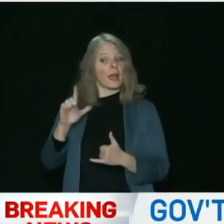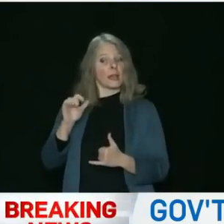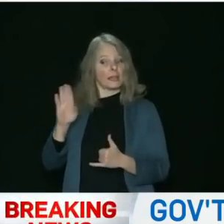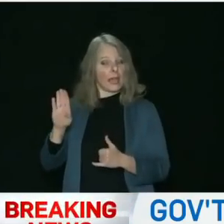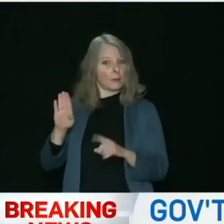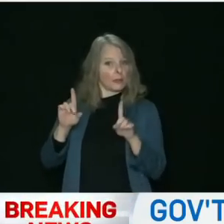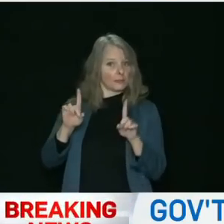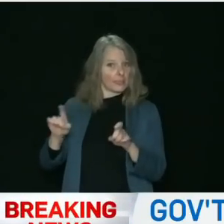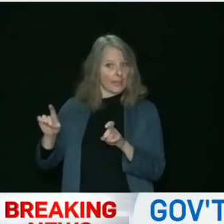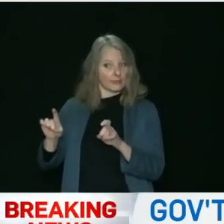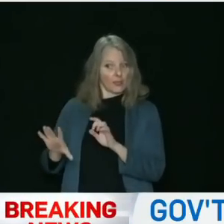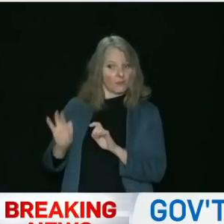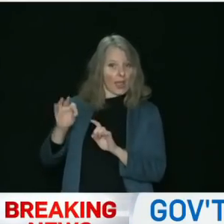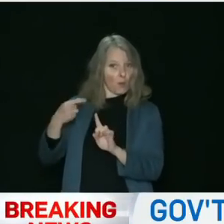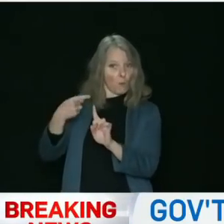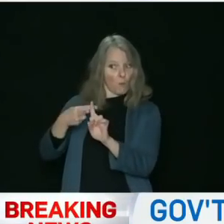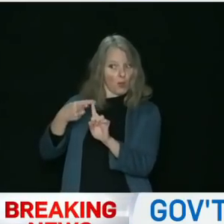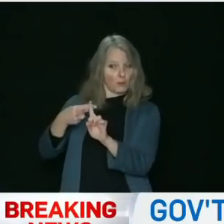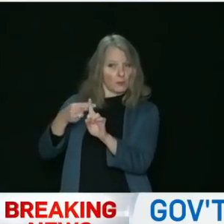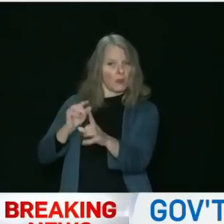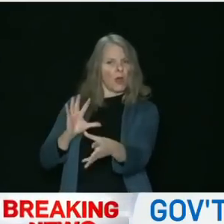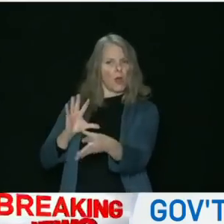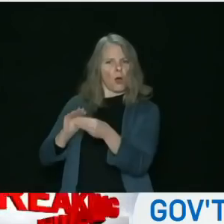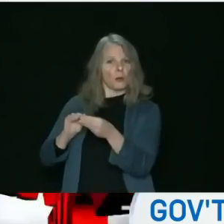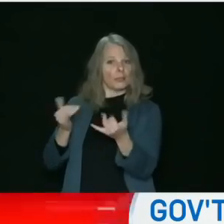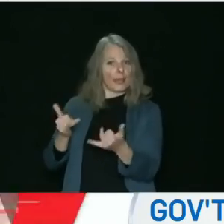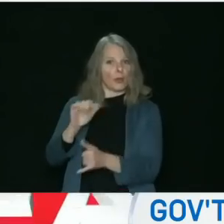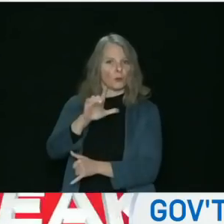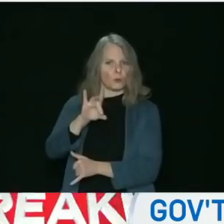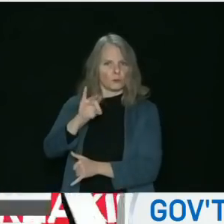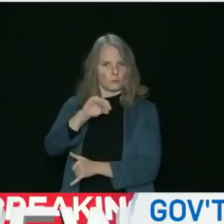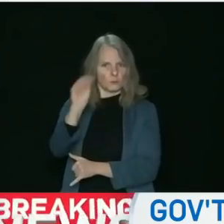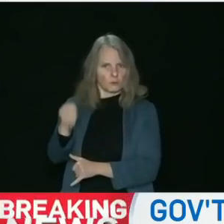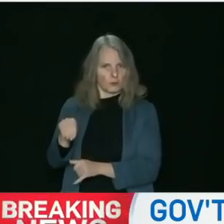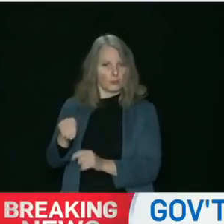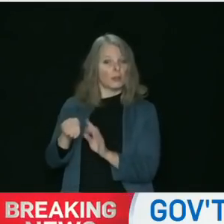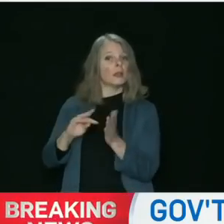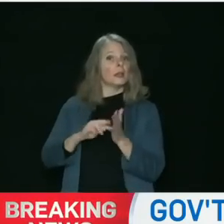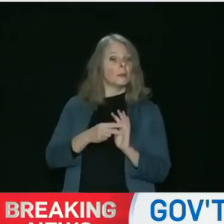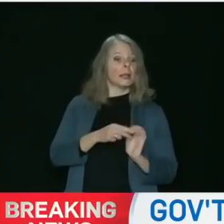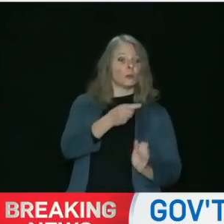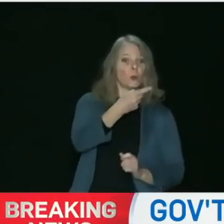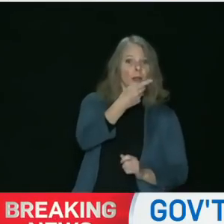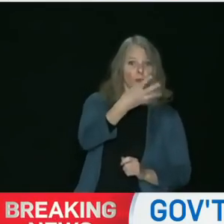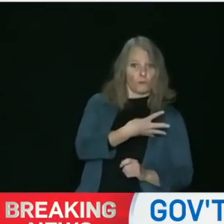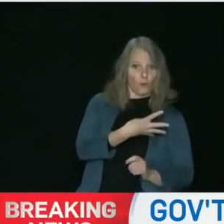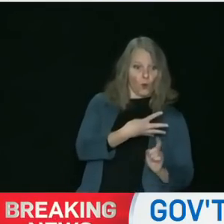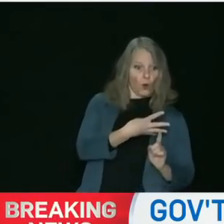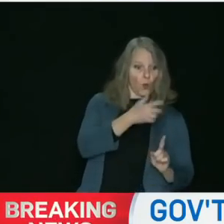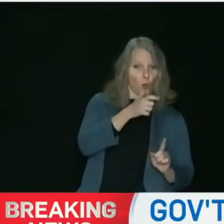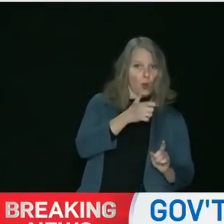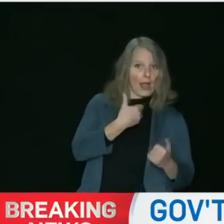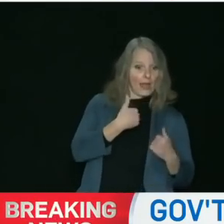THE POPULATION. CURRENTLY, THE PERCENTAGE OF